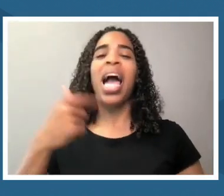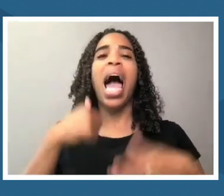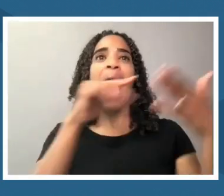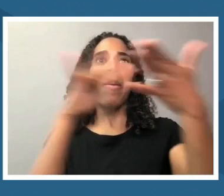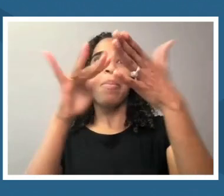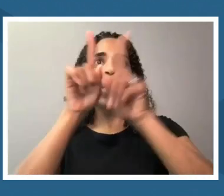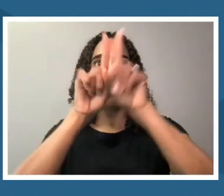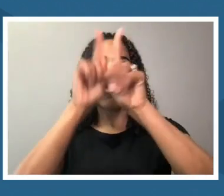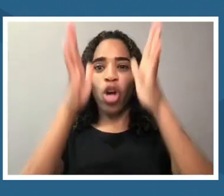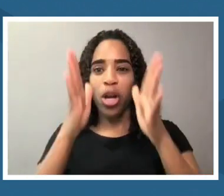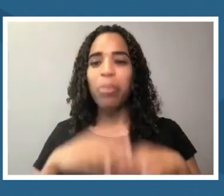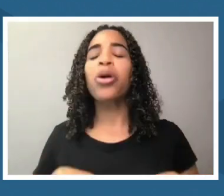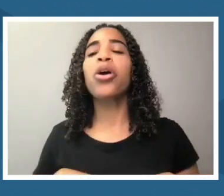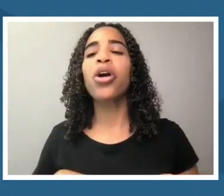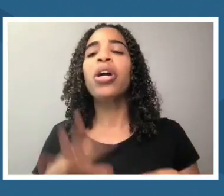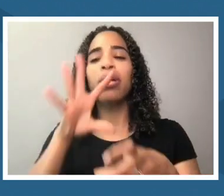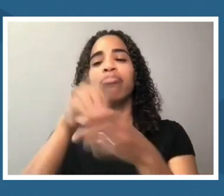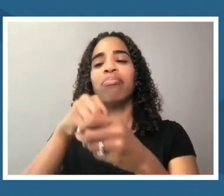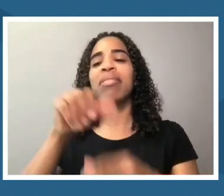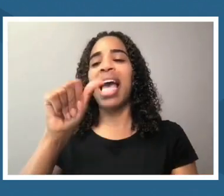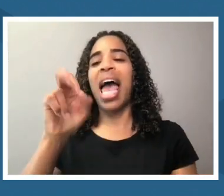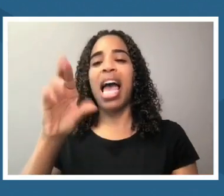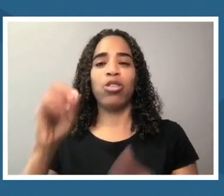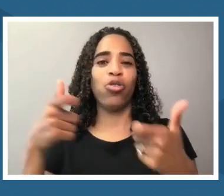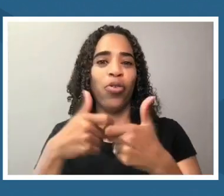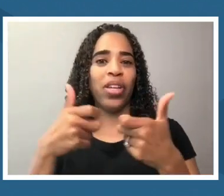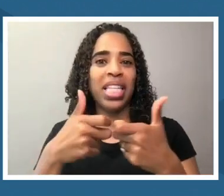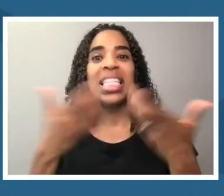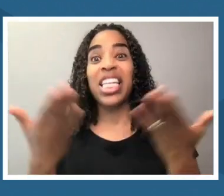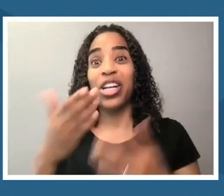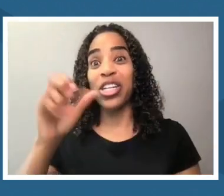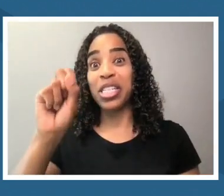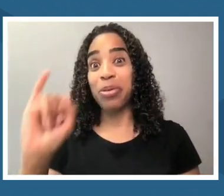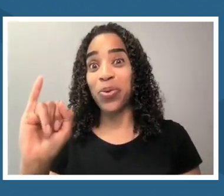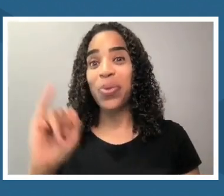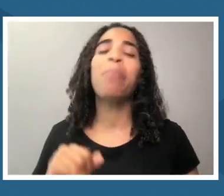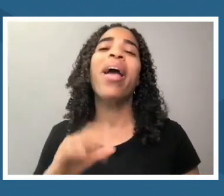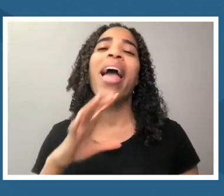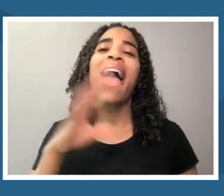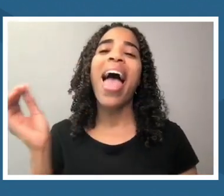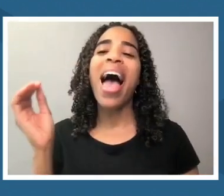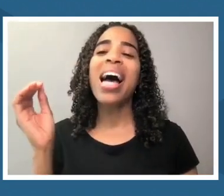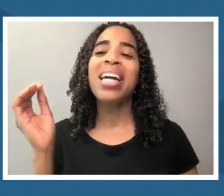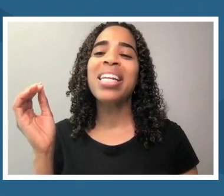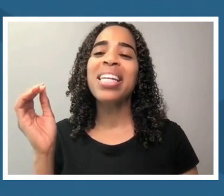astrophysics harvard and smithsonian